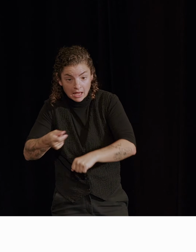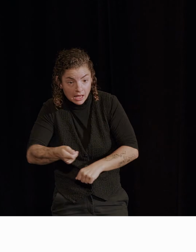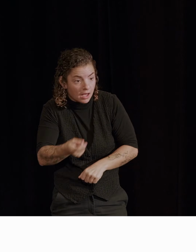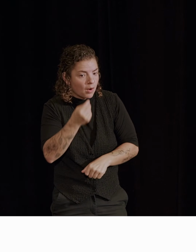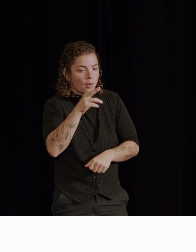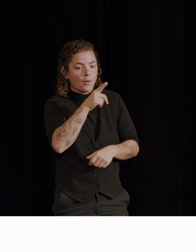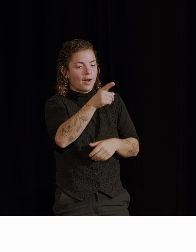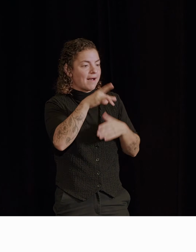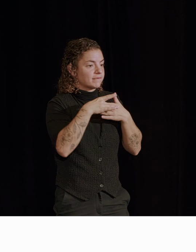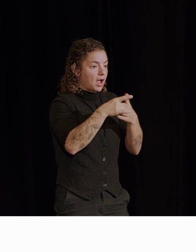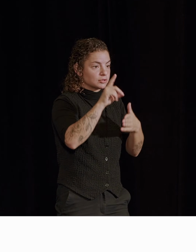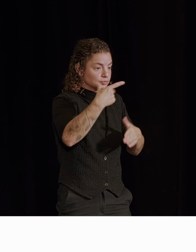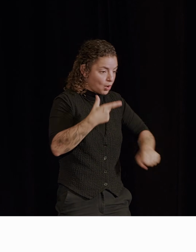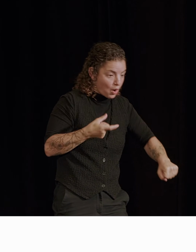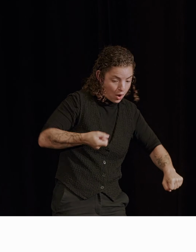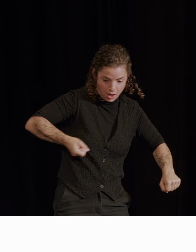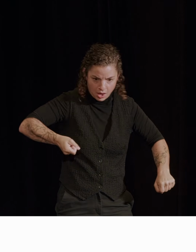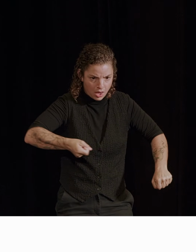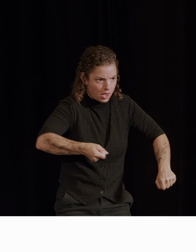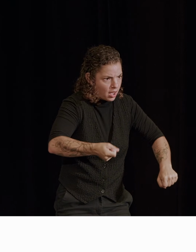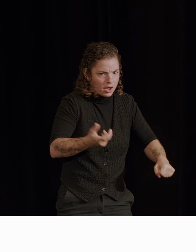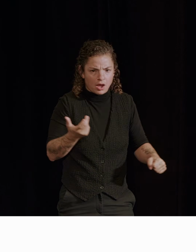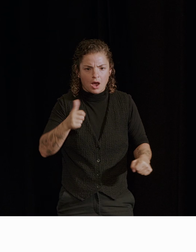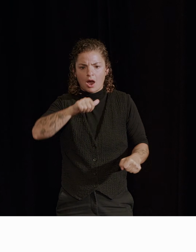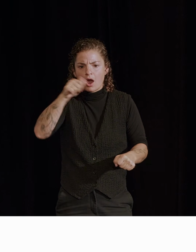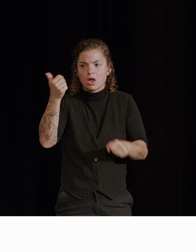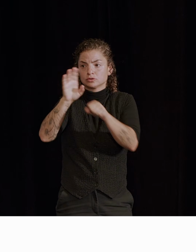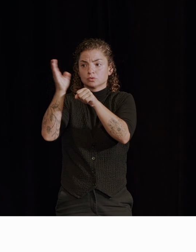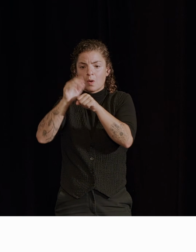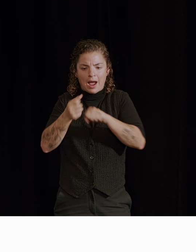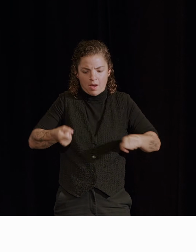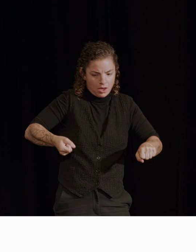is opening doors, carrying bags, navigating space.